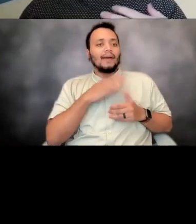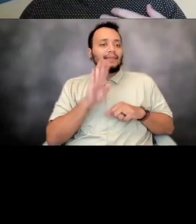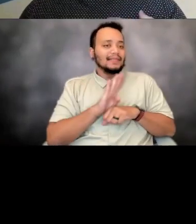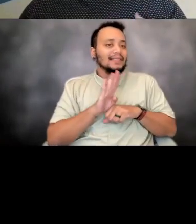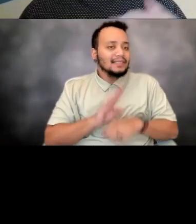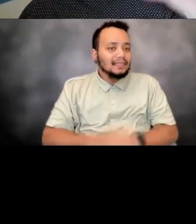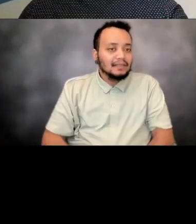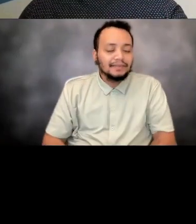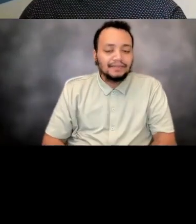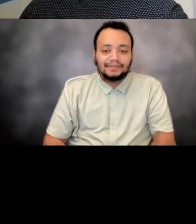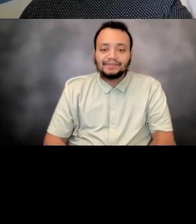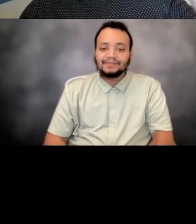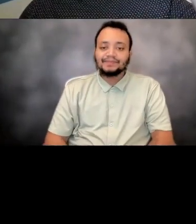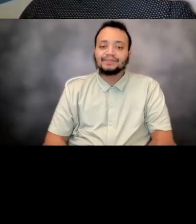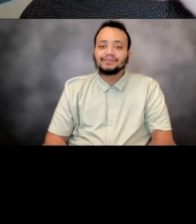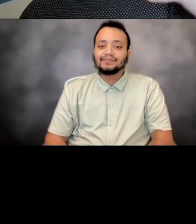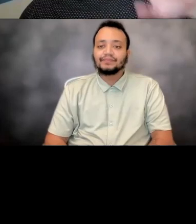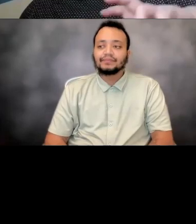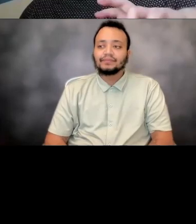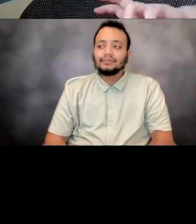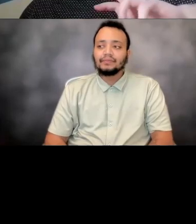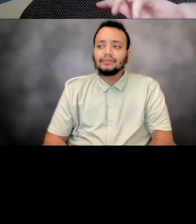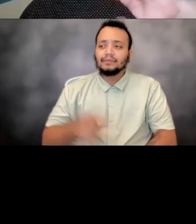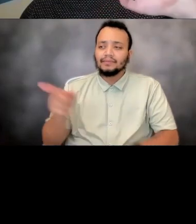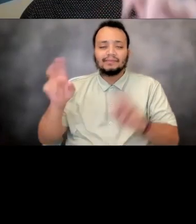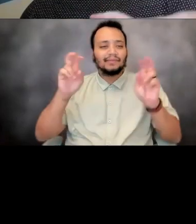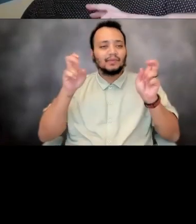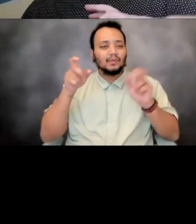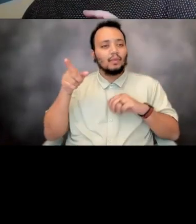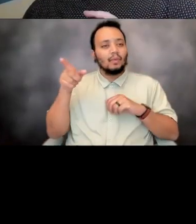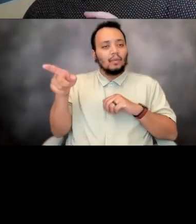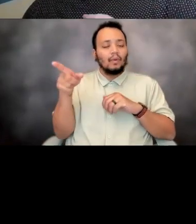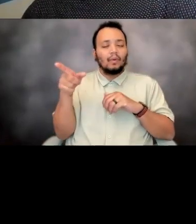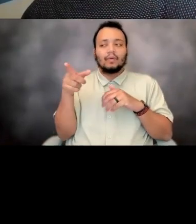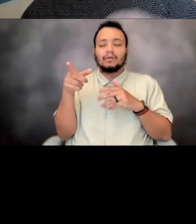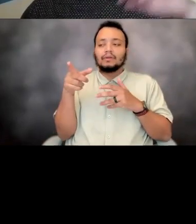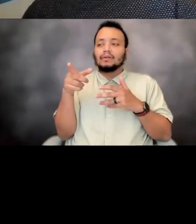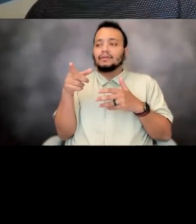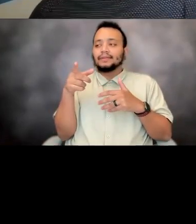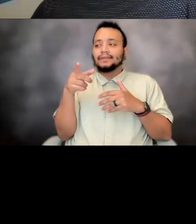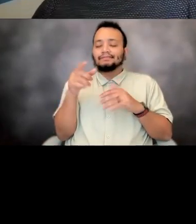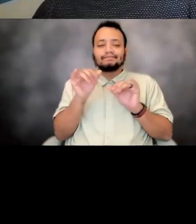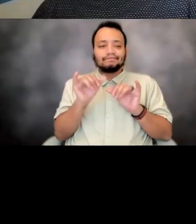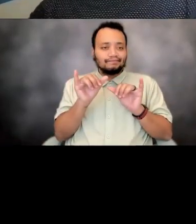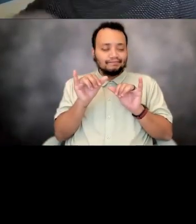So again, you know, folks were kind of making this decision between do I go to the trans-affirming place